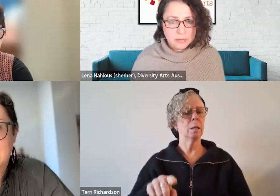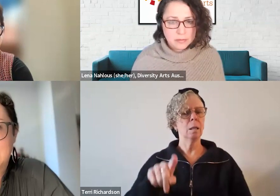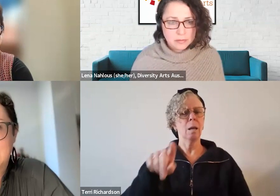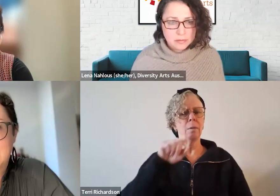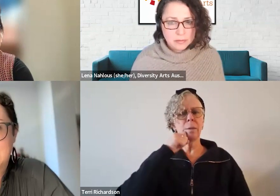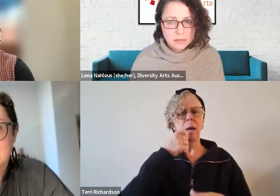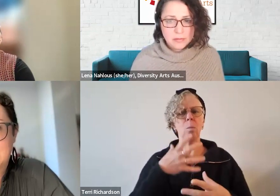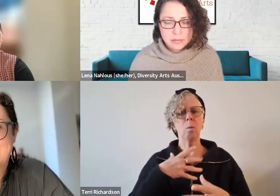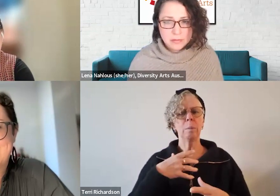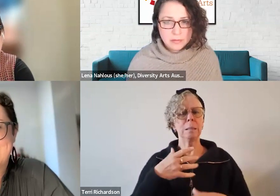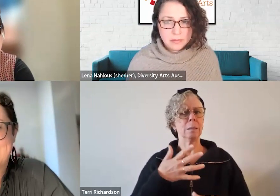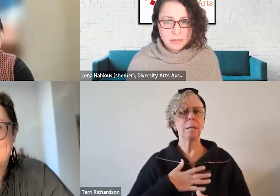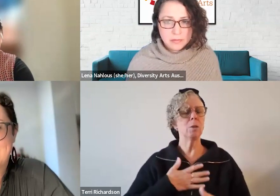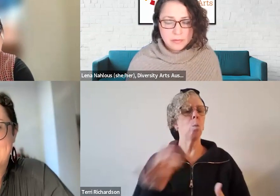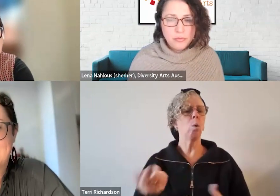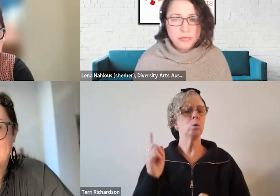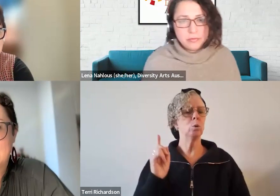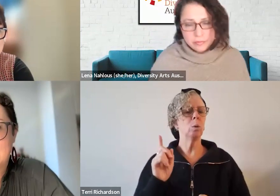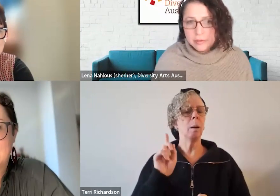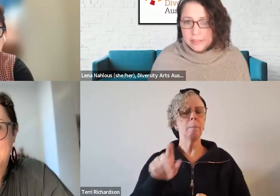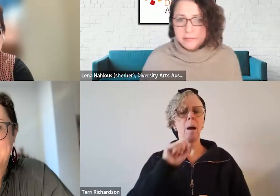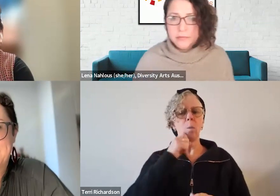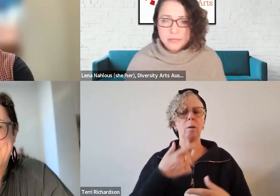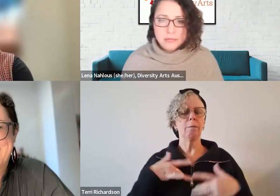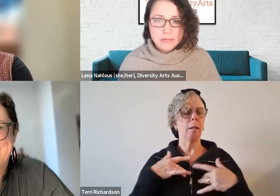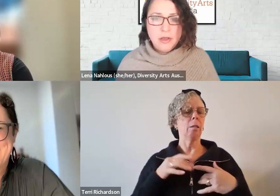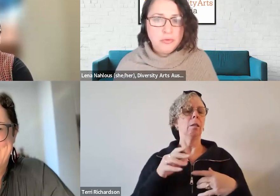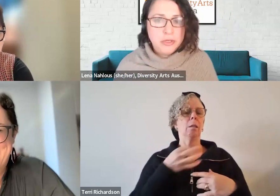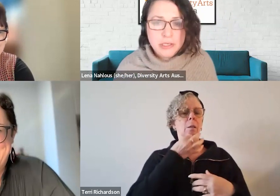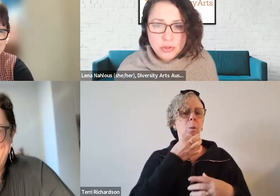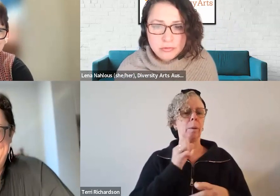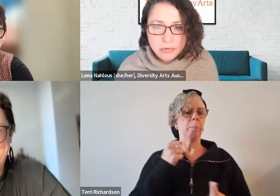kicking and screaming to the table. There's my own place, Kate. No, really good.